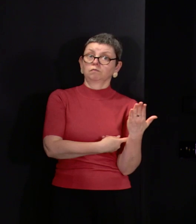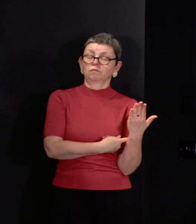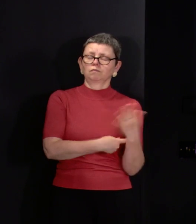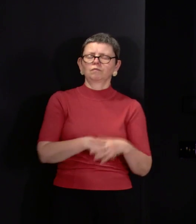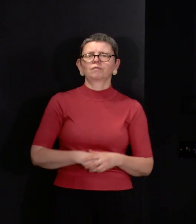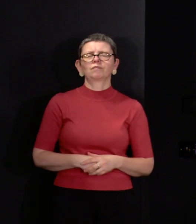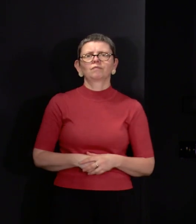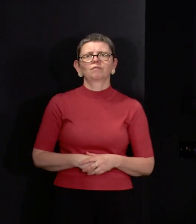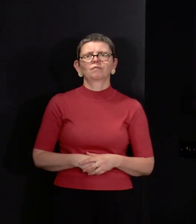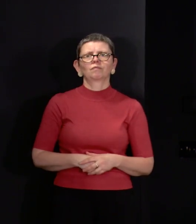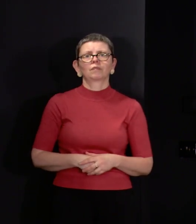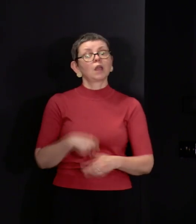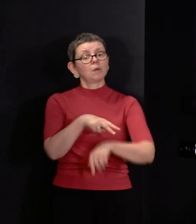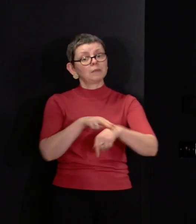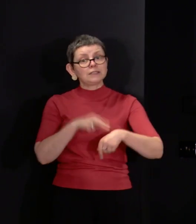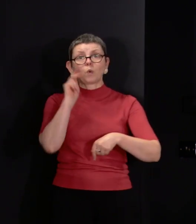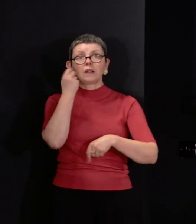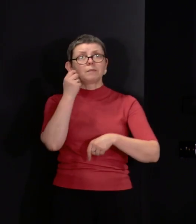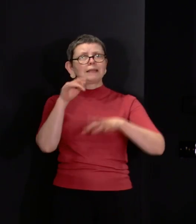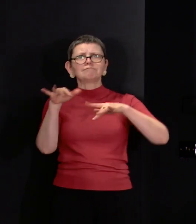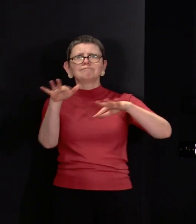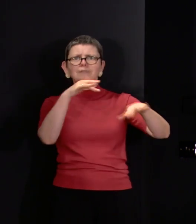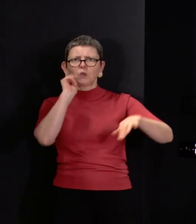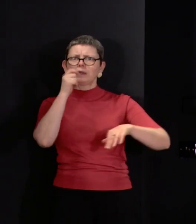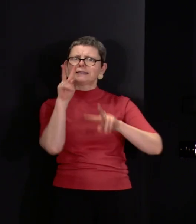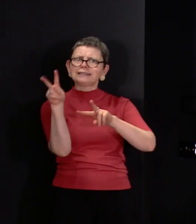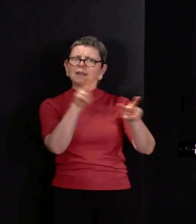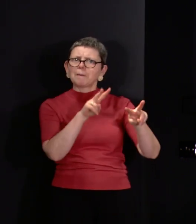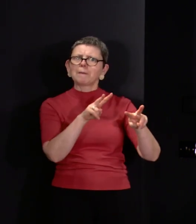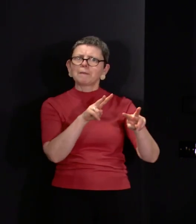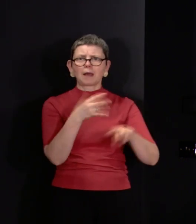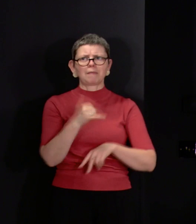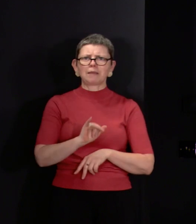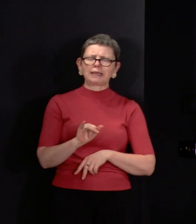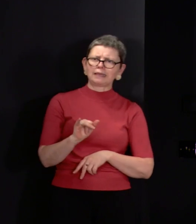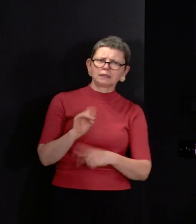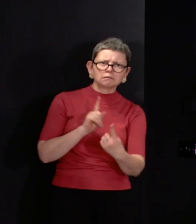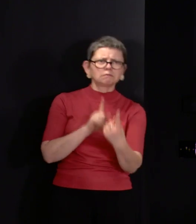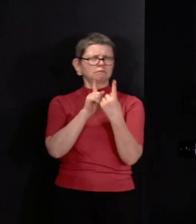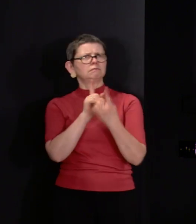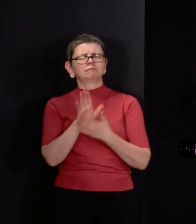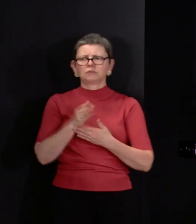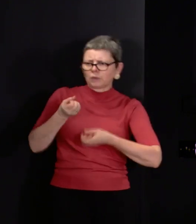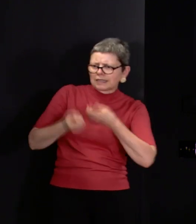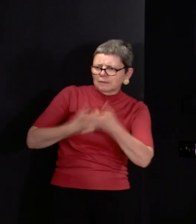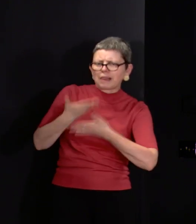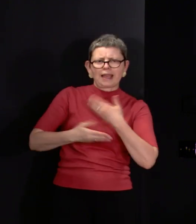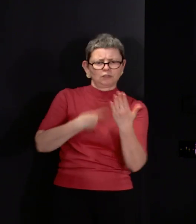officers will remain visible in communities across Scotland and may speak with you to explain restrictions, encourage you to adhere to them, but we